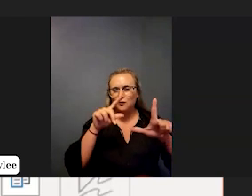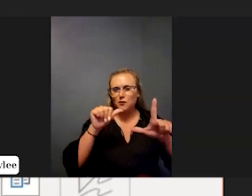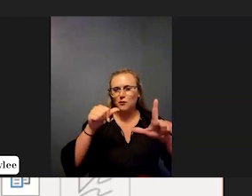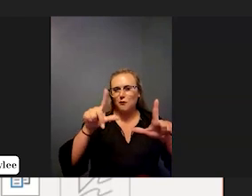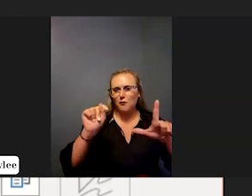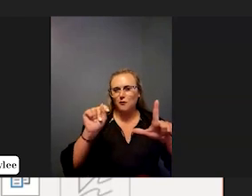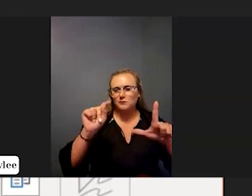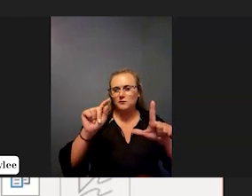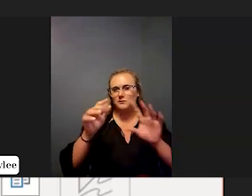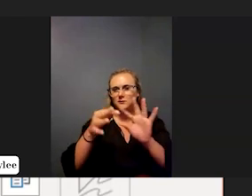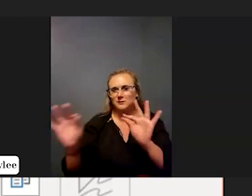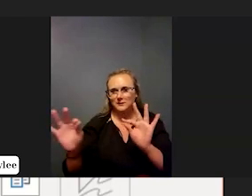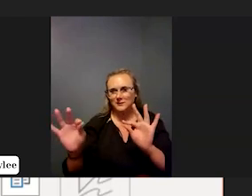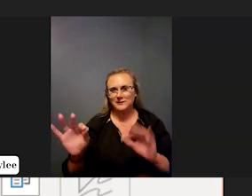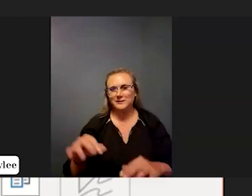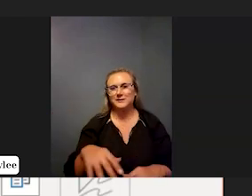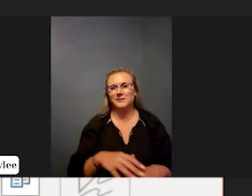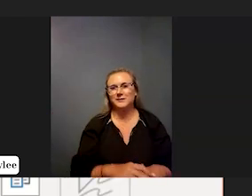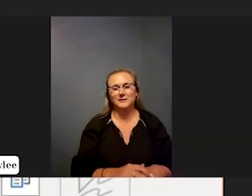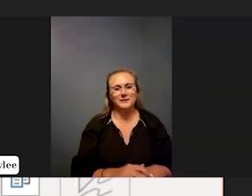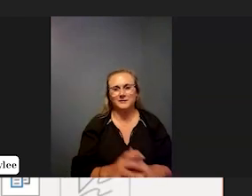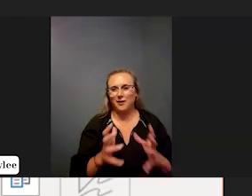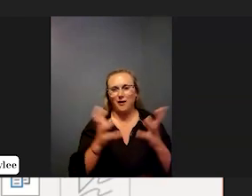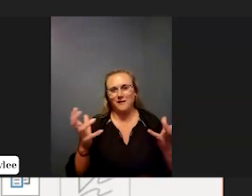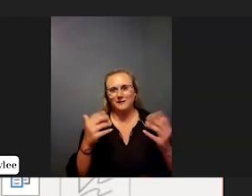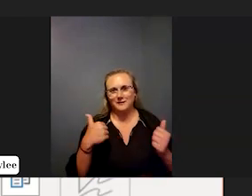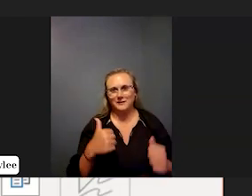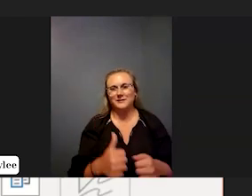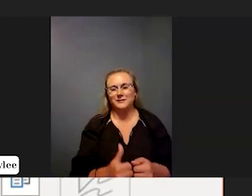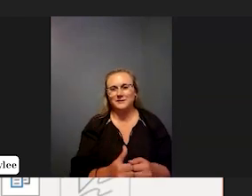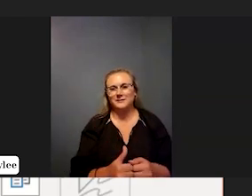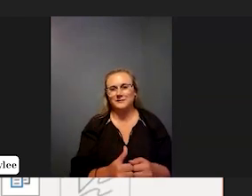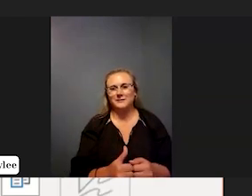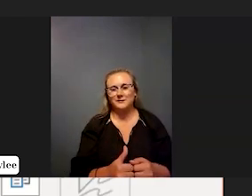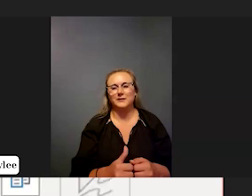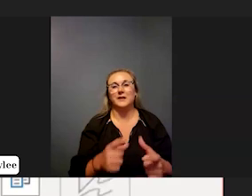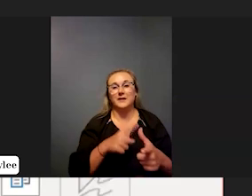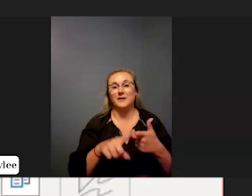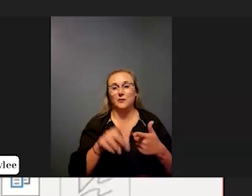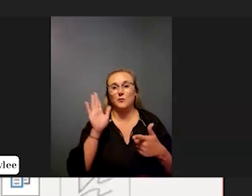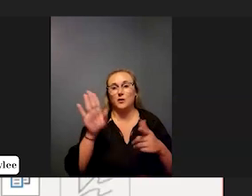That's right. Three keystrokes to get in there, which will open an accessibility pane on that right hand side.